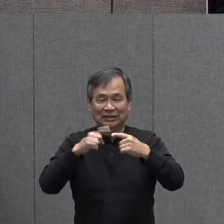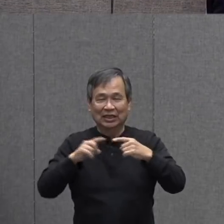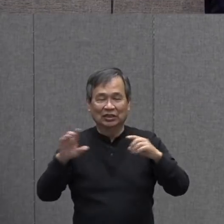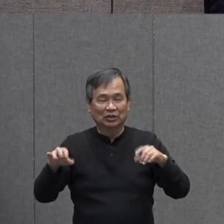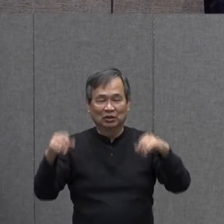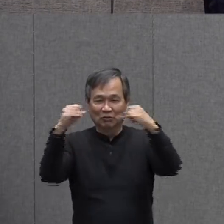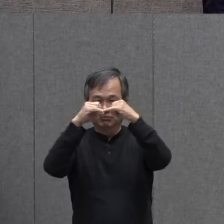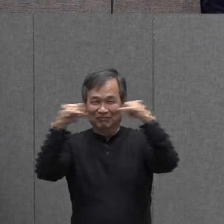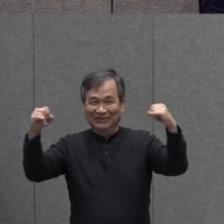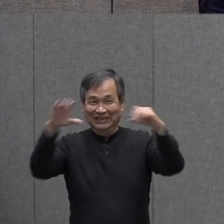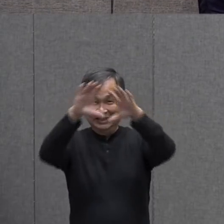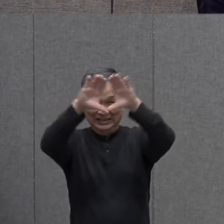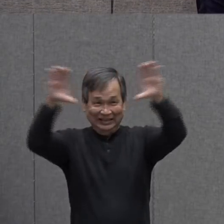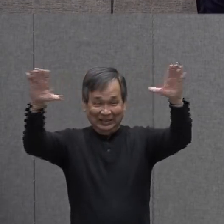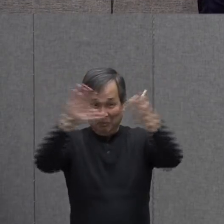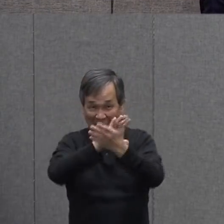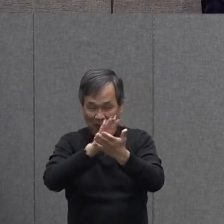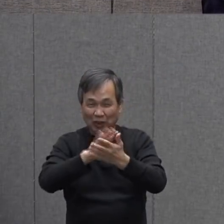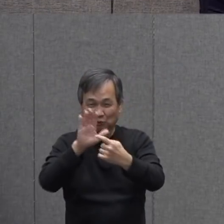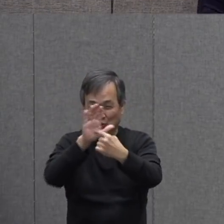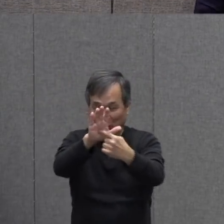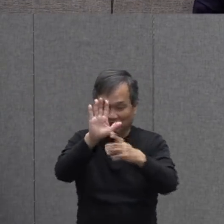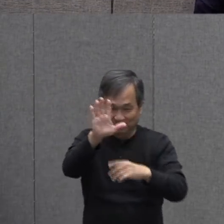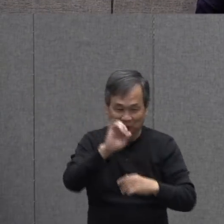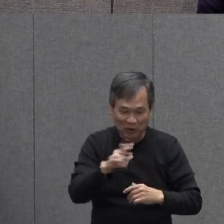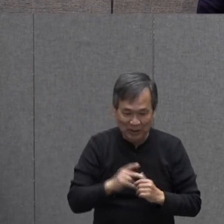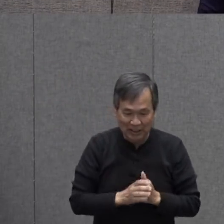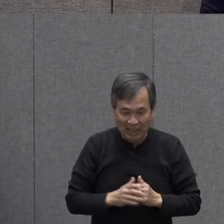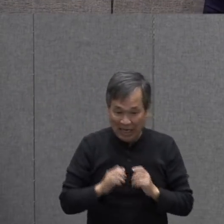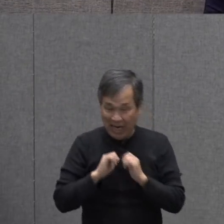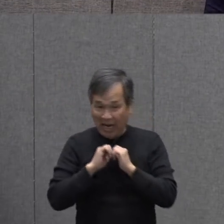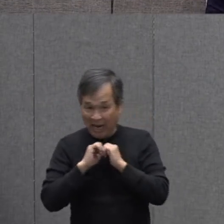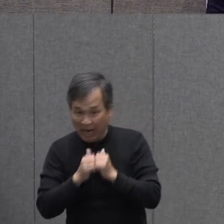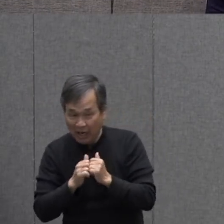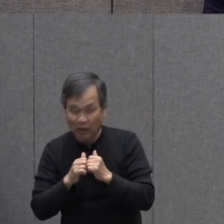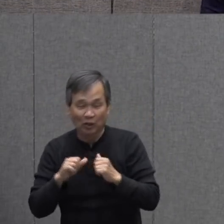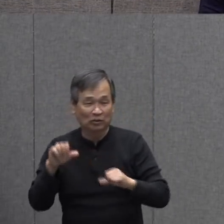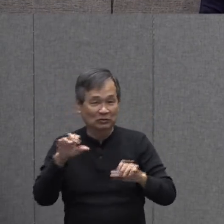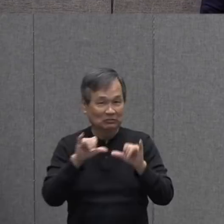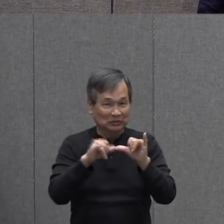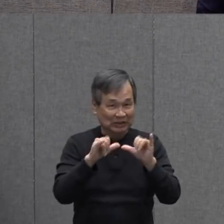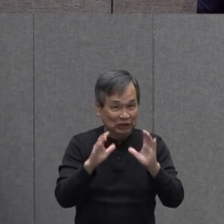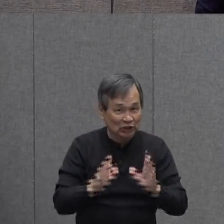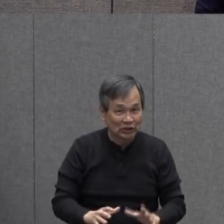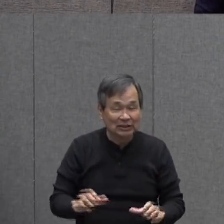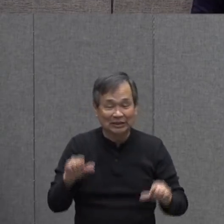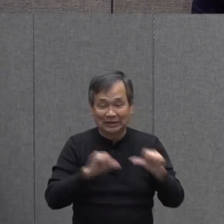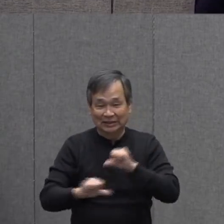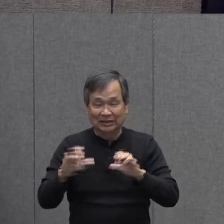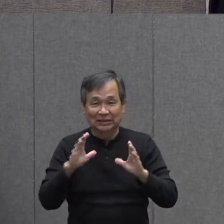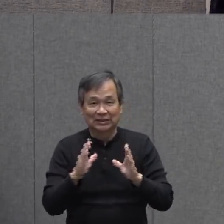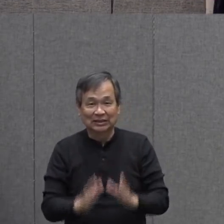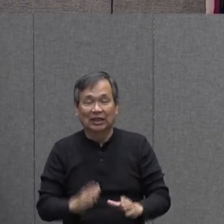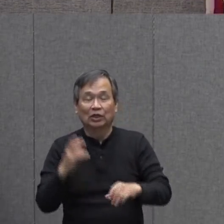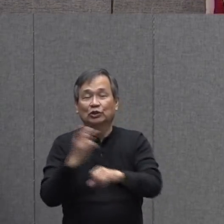So let me walk you through some of the steps to help guide you as you start to create new things wherever you are.